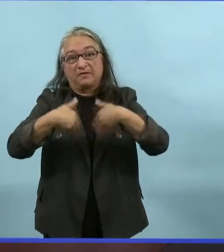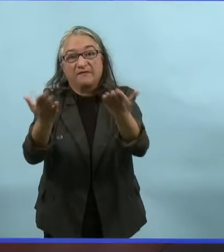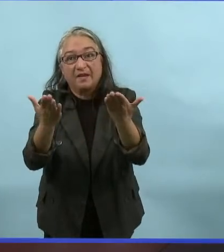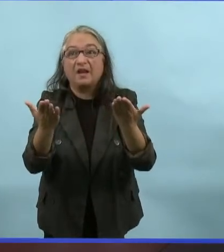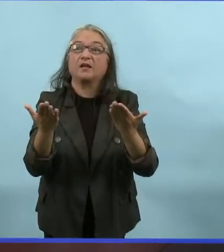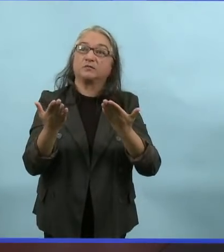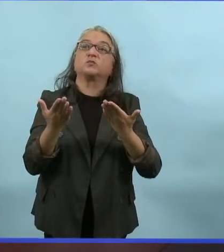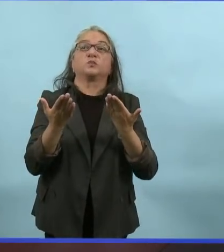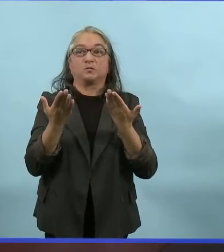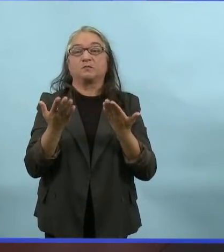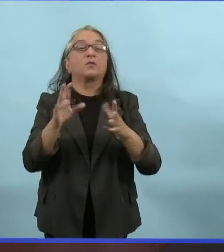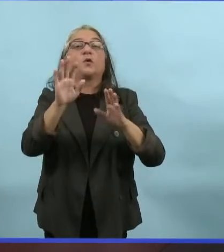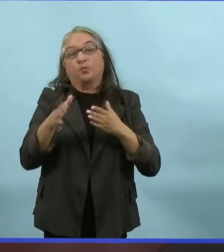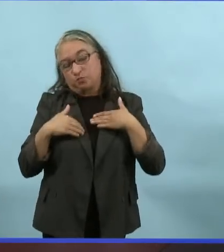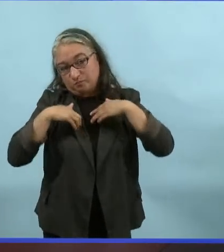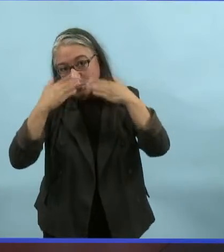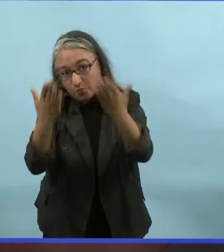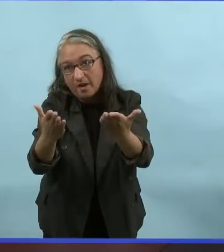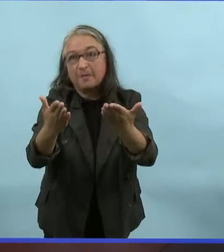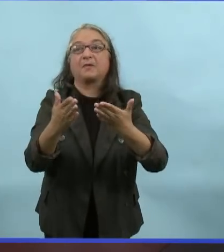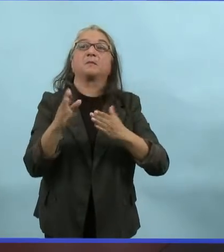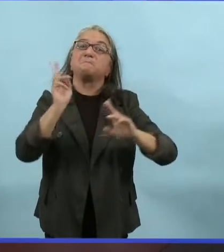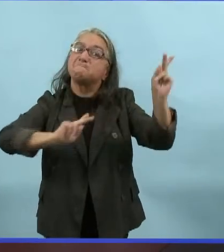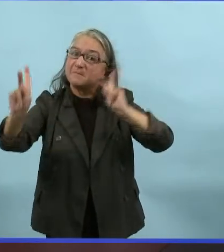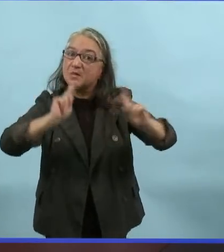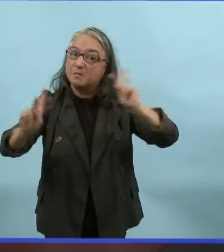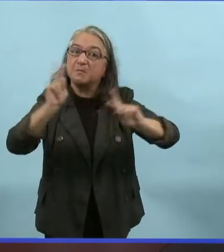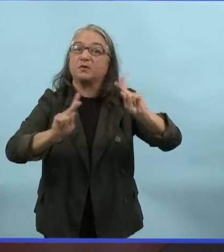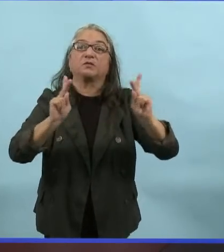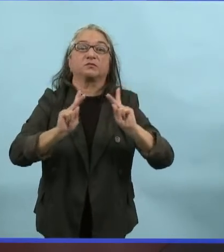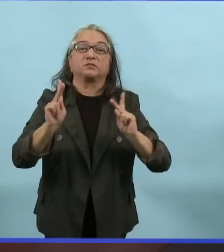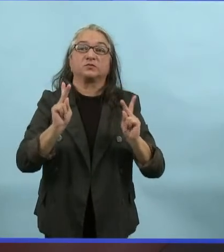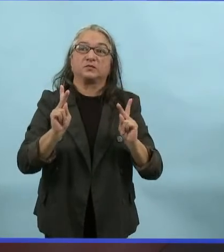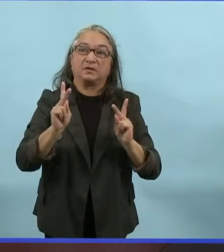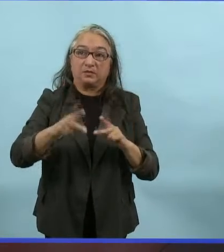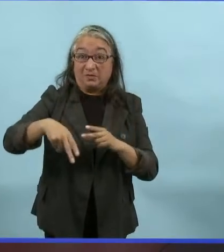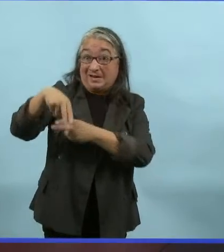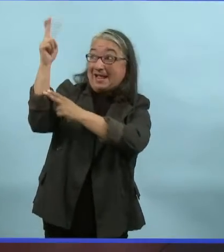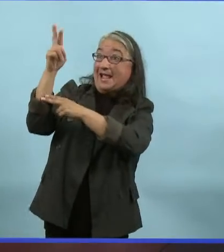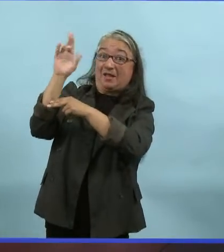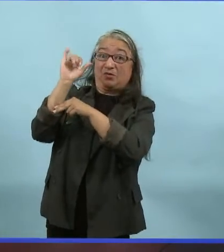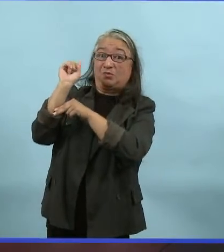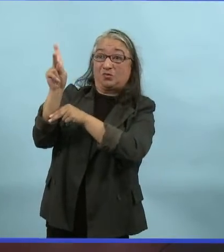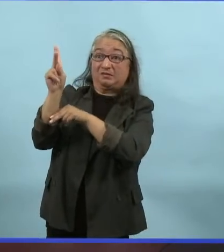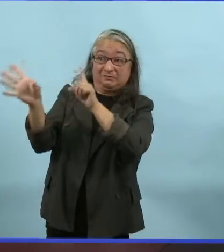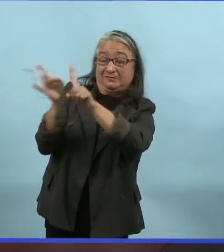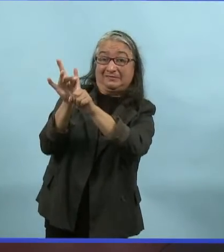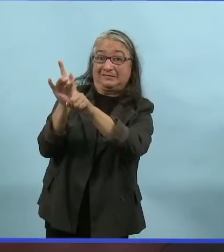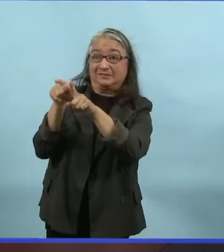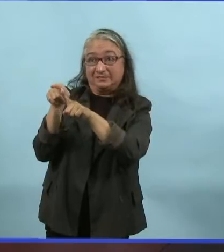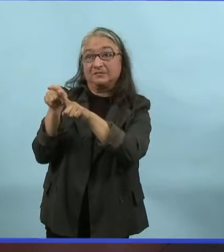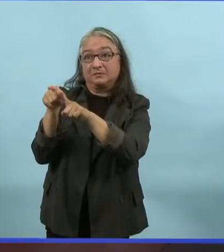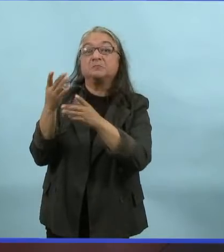at risk or who have less tolerance for risk who will be more careful than others but the the